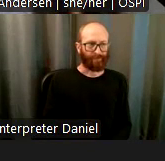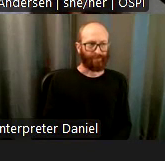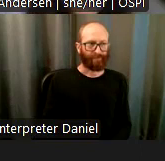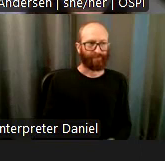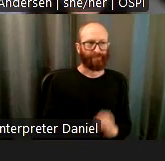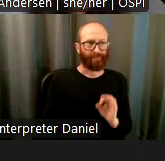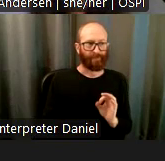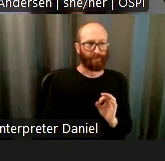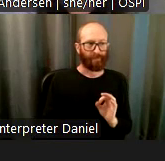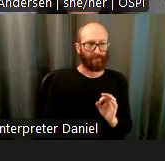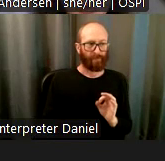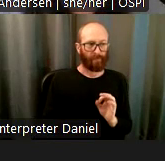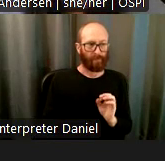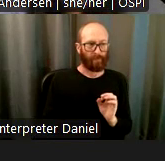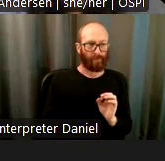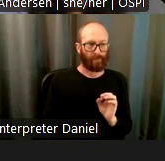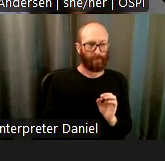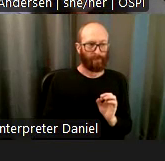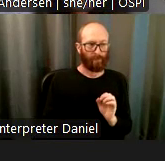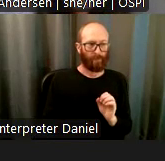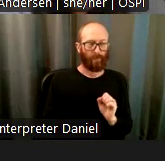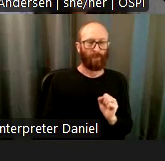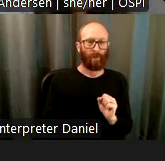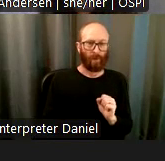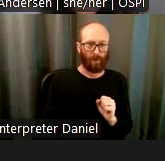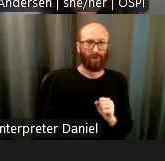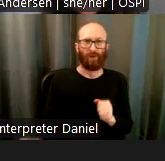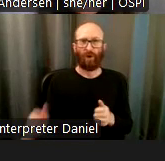And we're just wondering what your role is, what grade band that you work with the most,